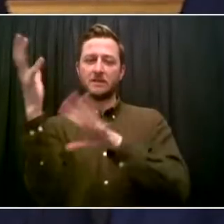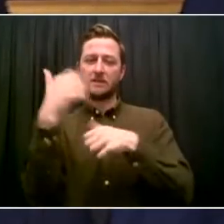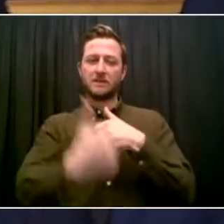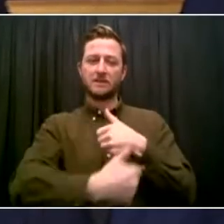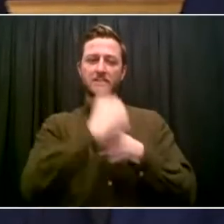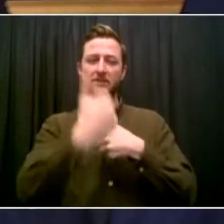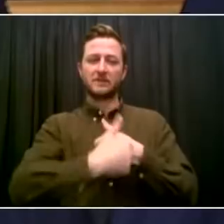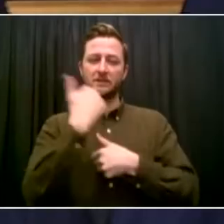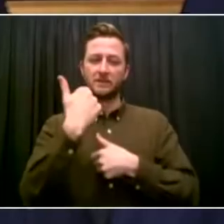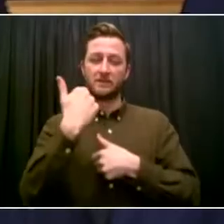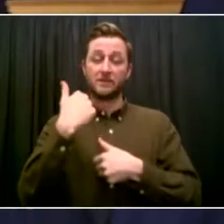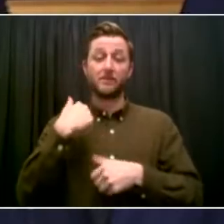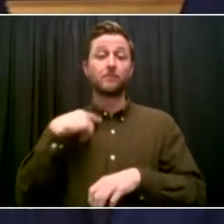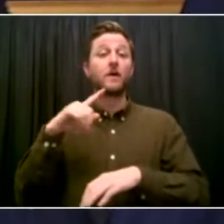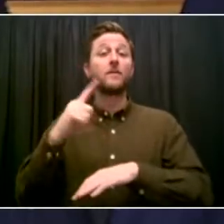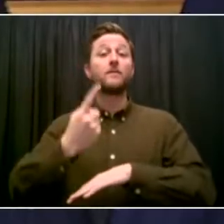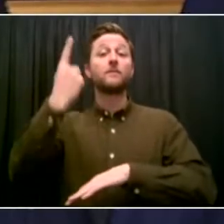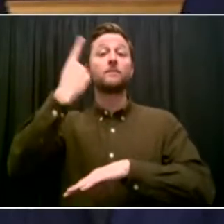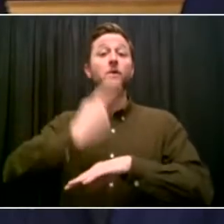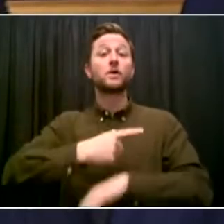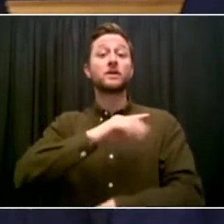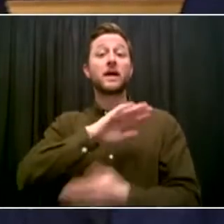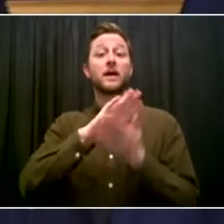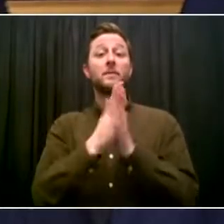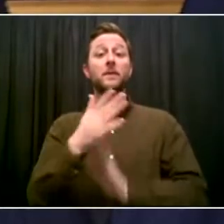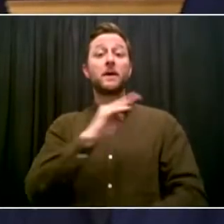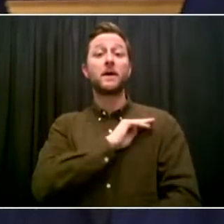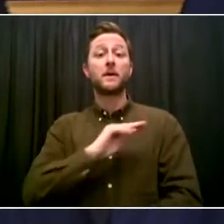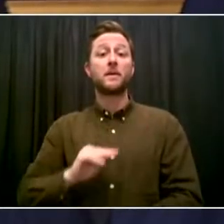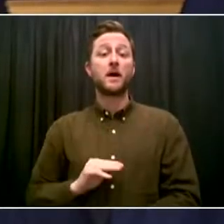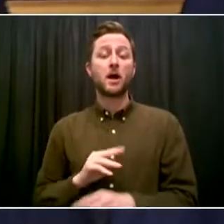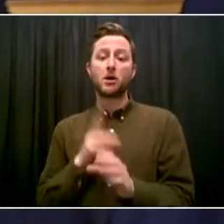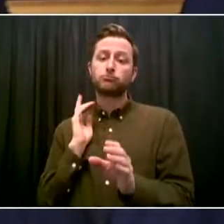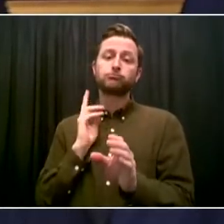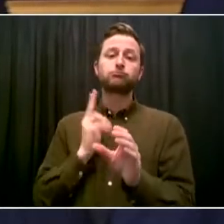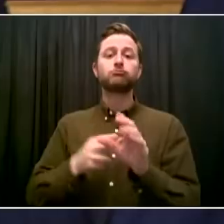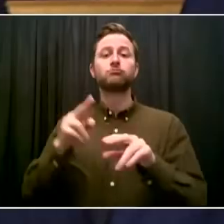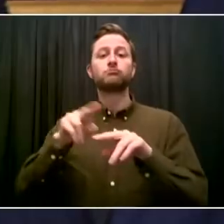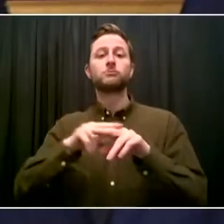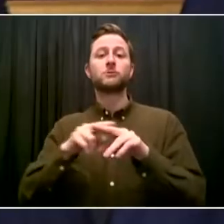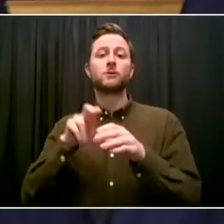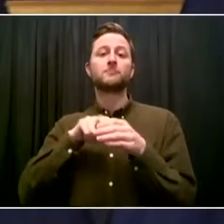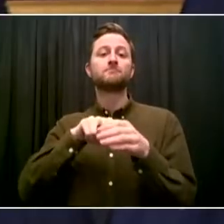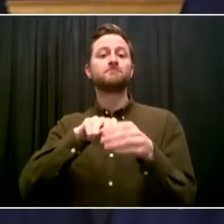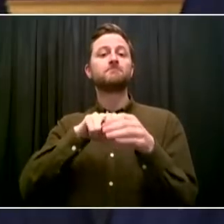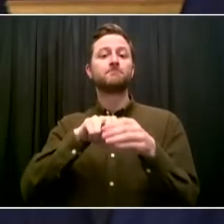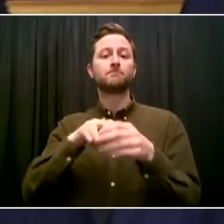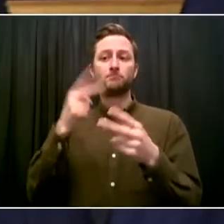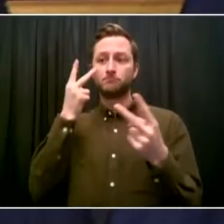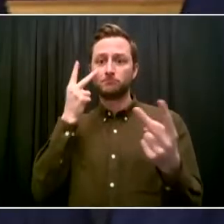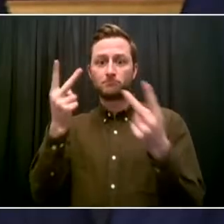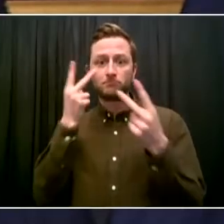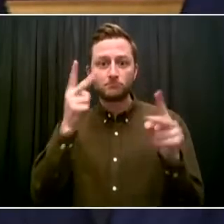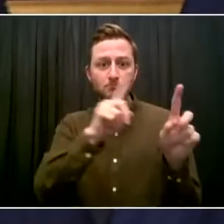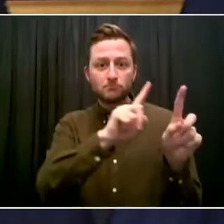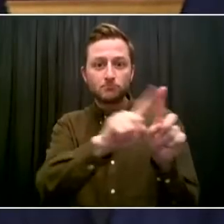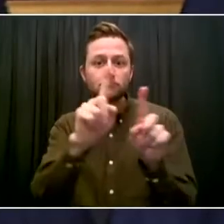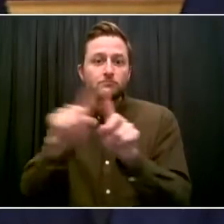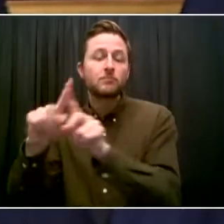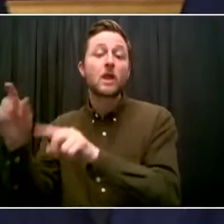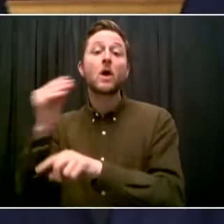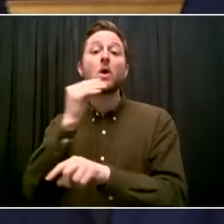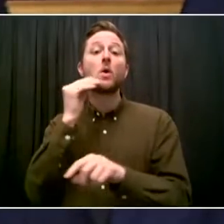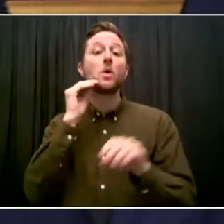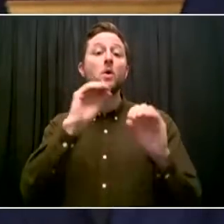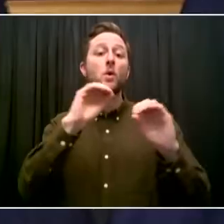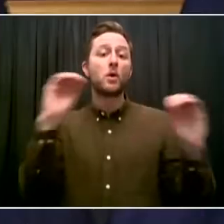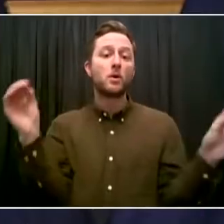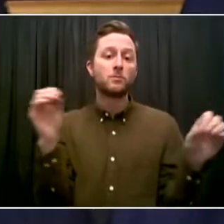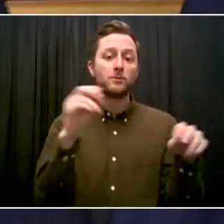SYSTEM. ON JANUARY 1, WHEN I